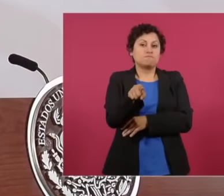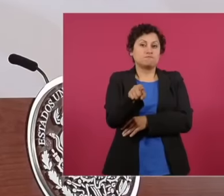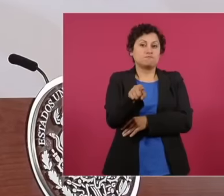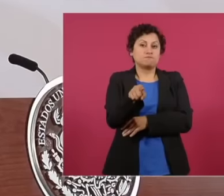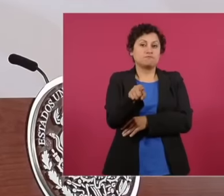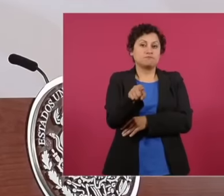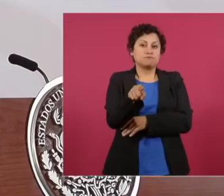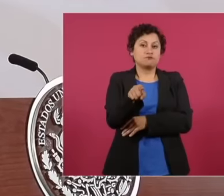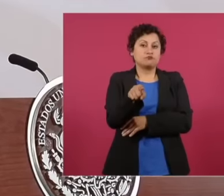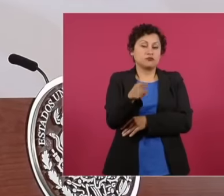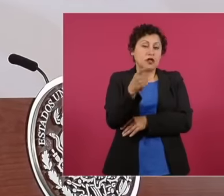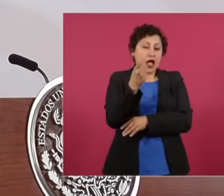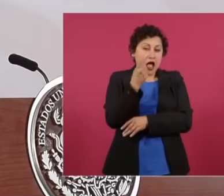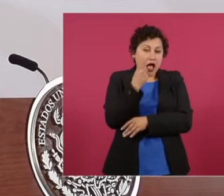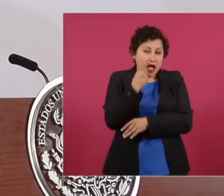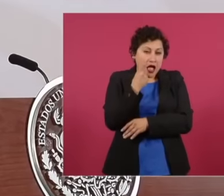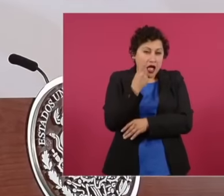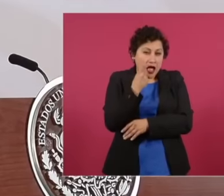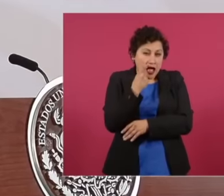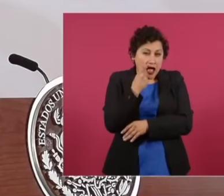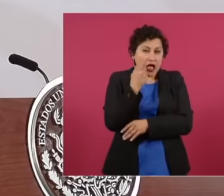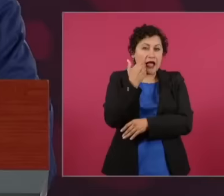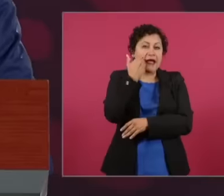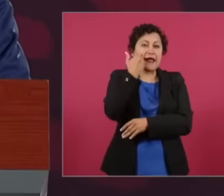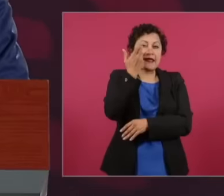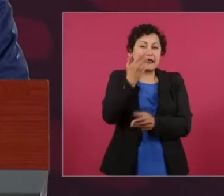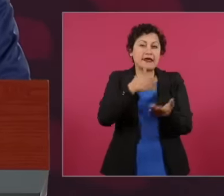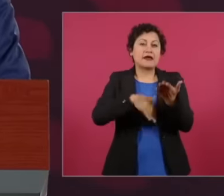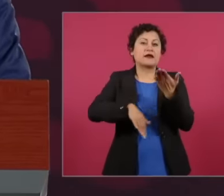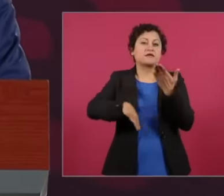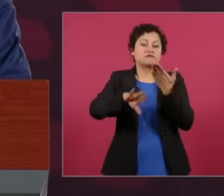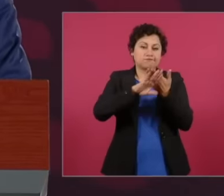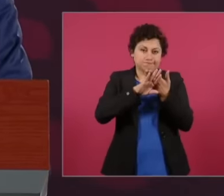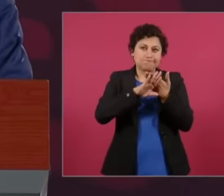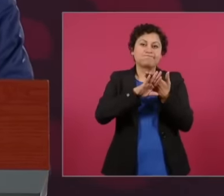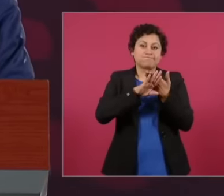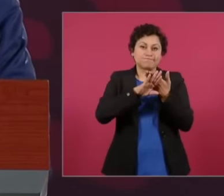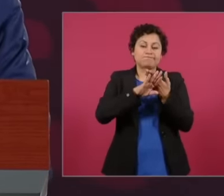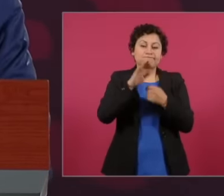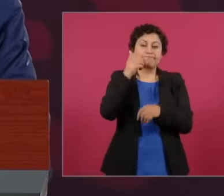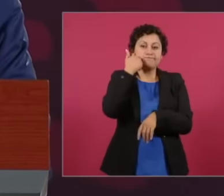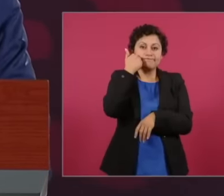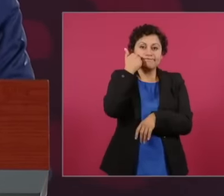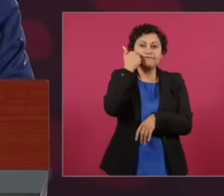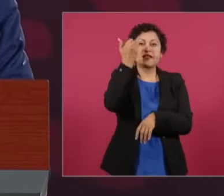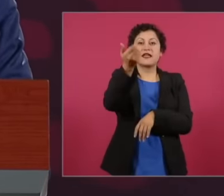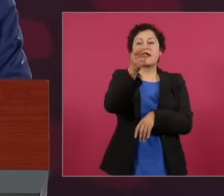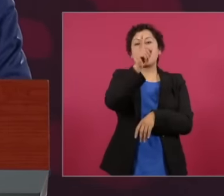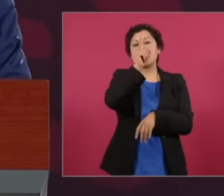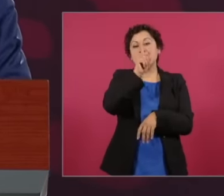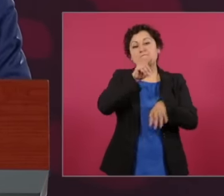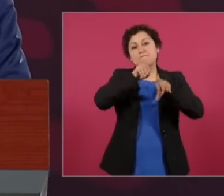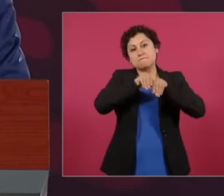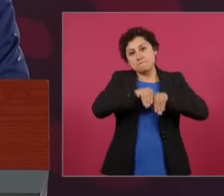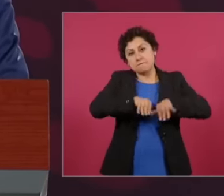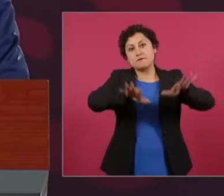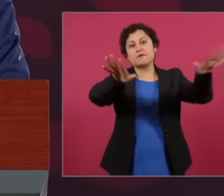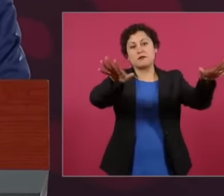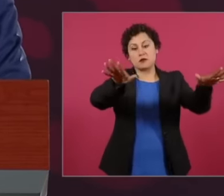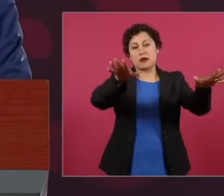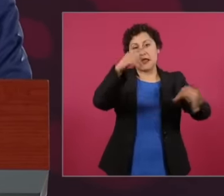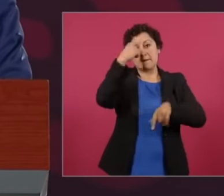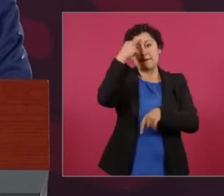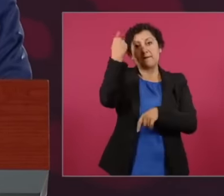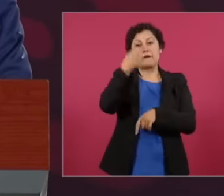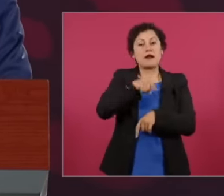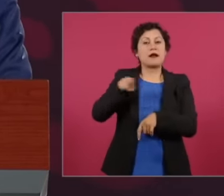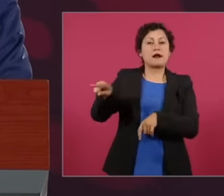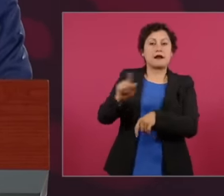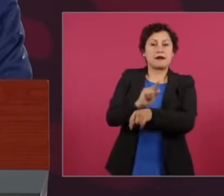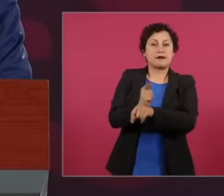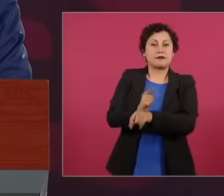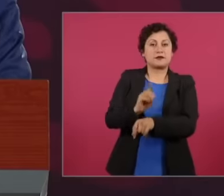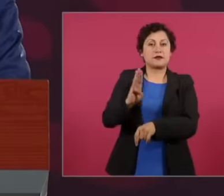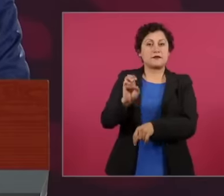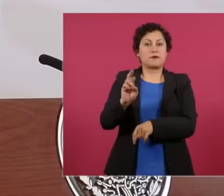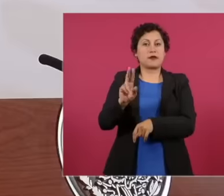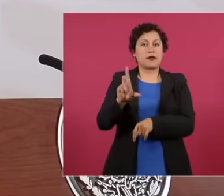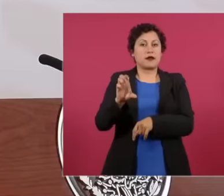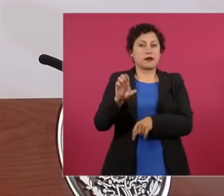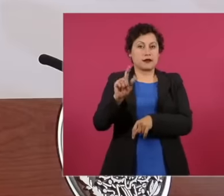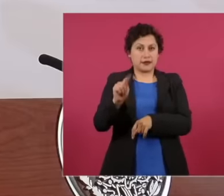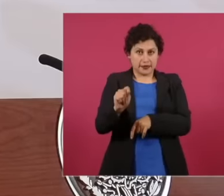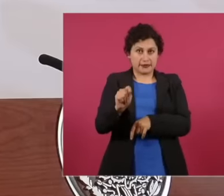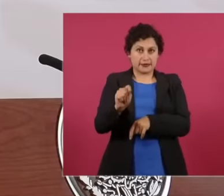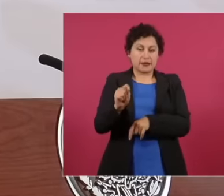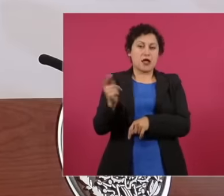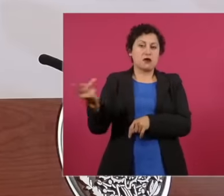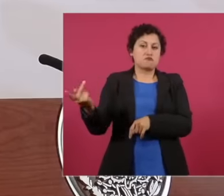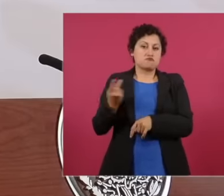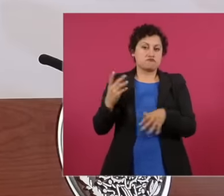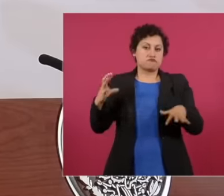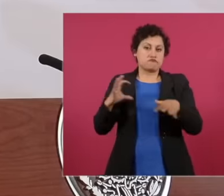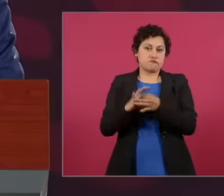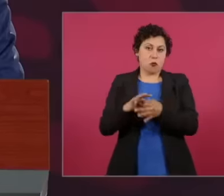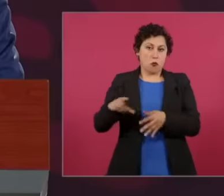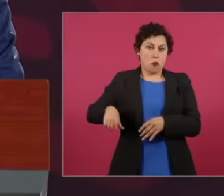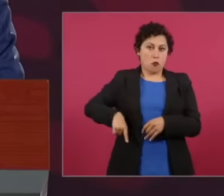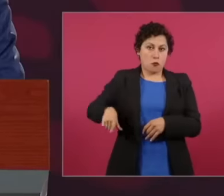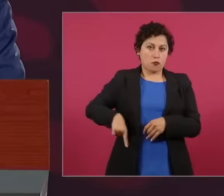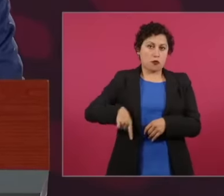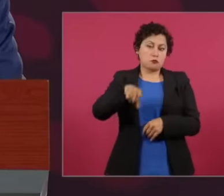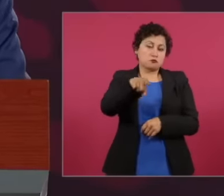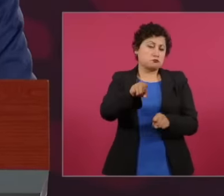discredit and slander yes, eh, Mr. Bartlet and eh, the government that I represent, just